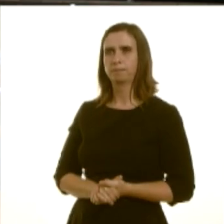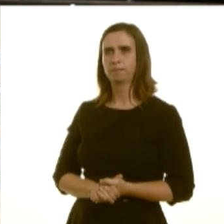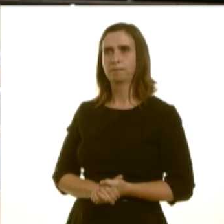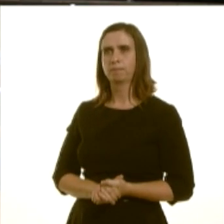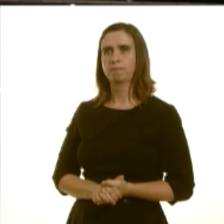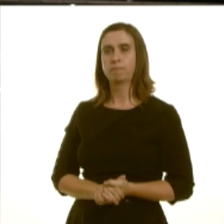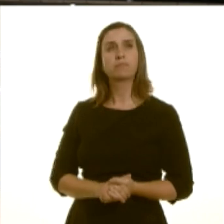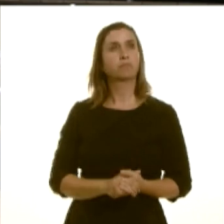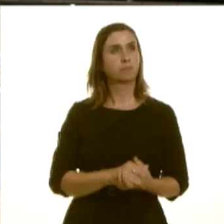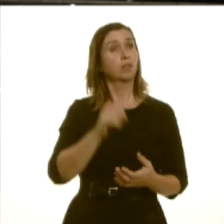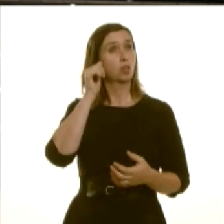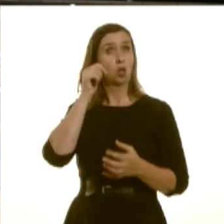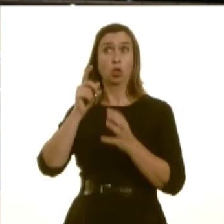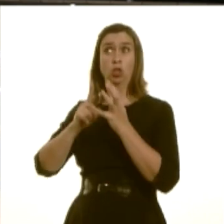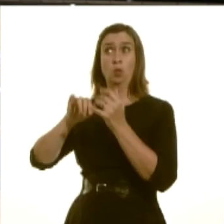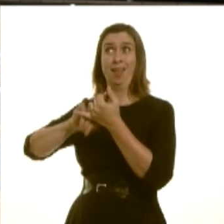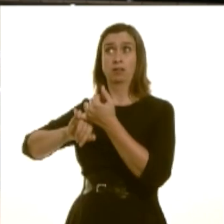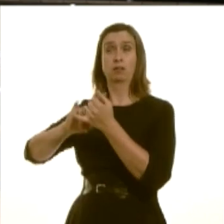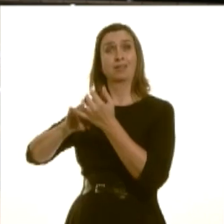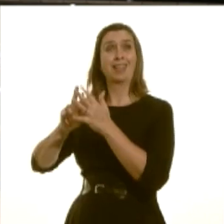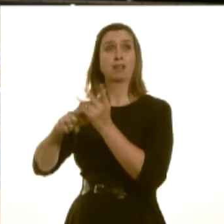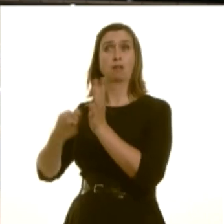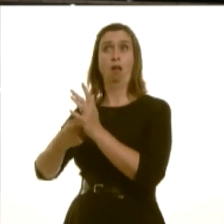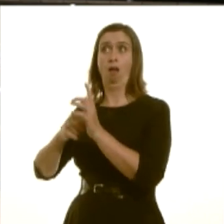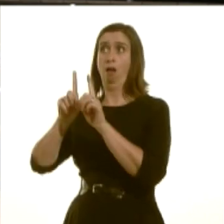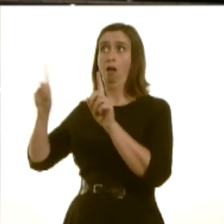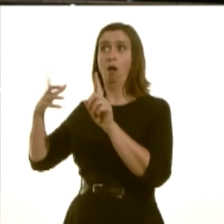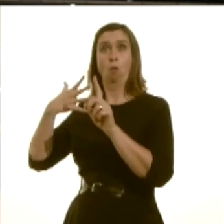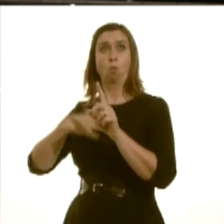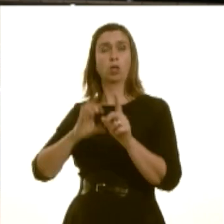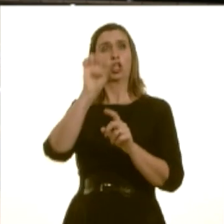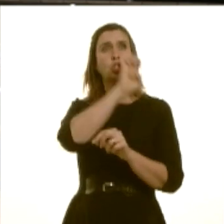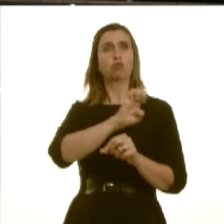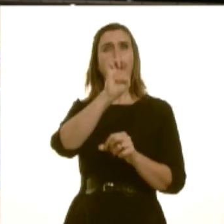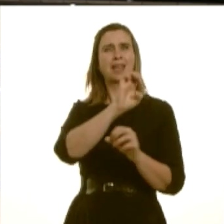US Senators have called for an end to European specialist product definitions, which are